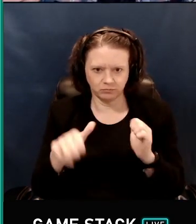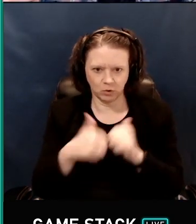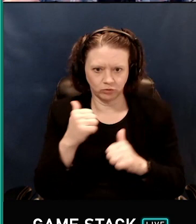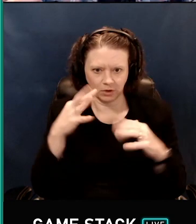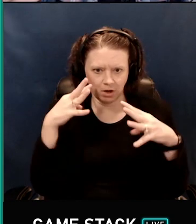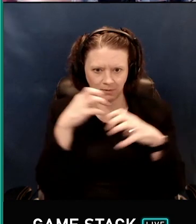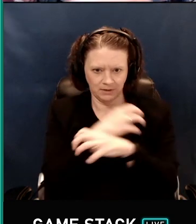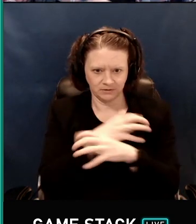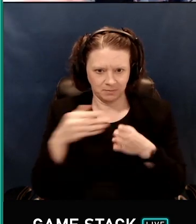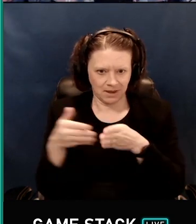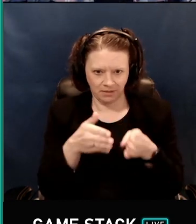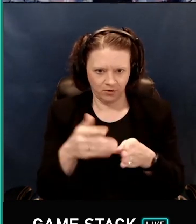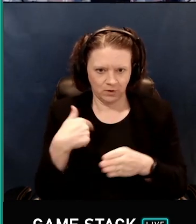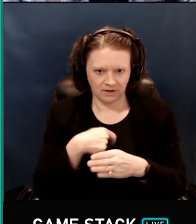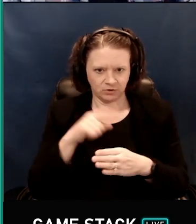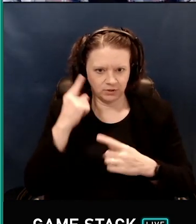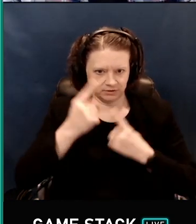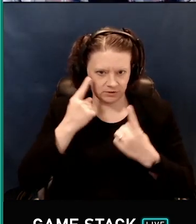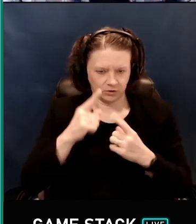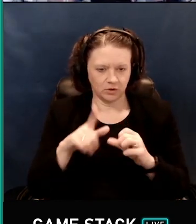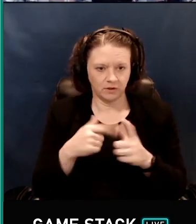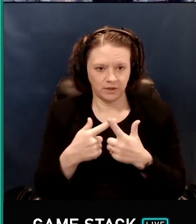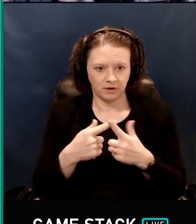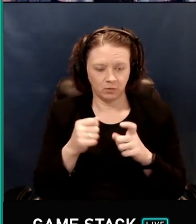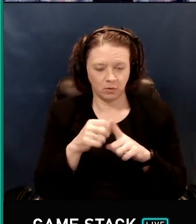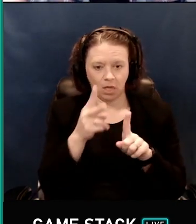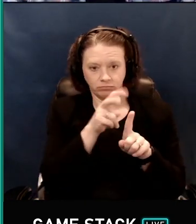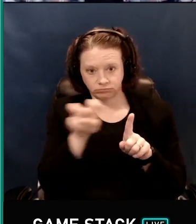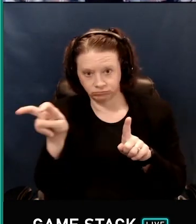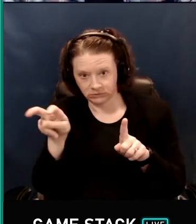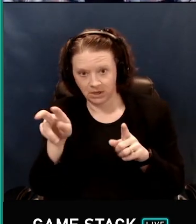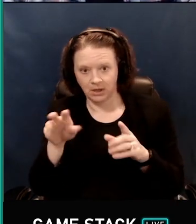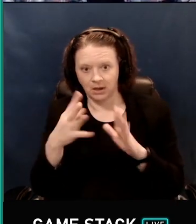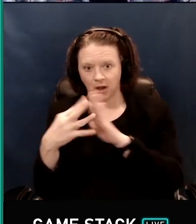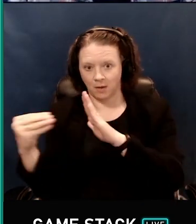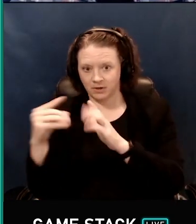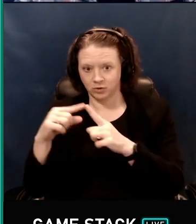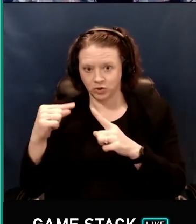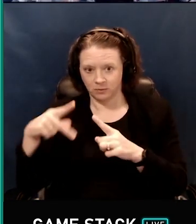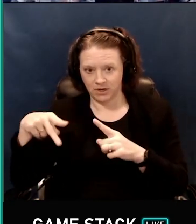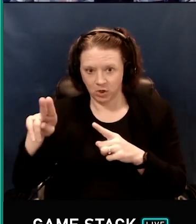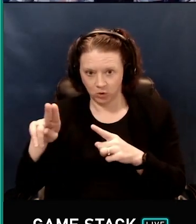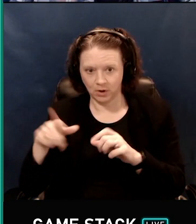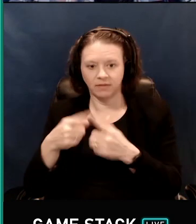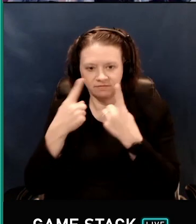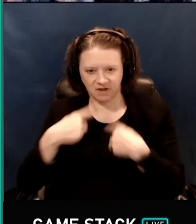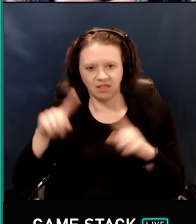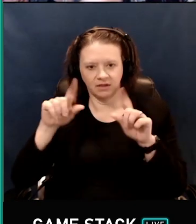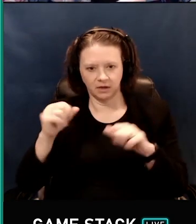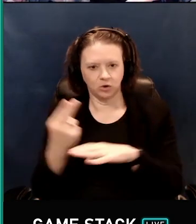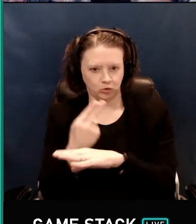Then you have to copy to the GPU, at which point it can be used, finally. So that's today. When we're thinking about the future with